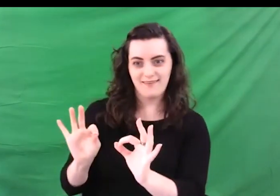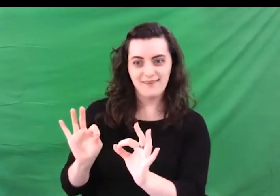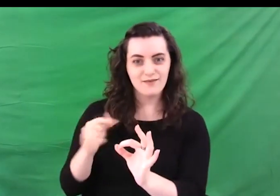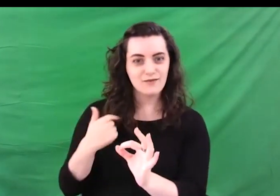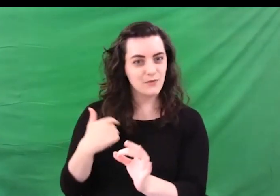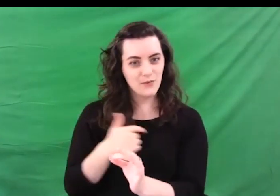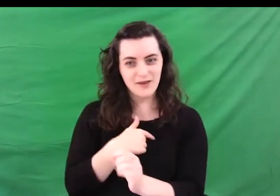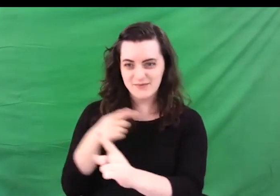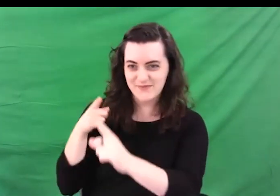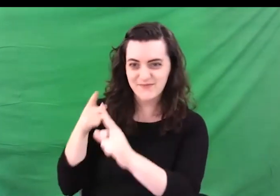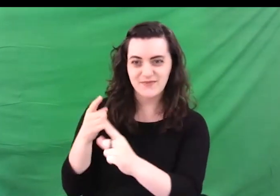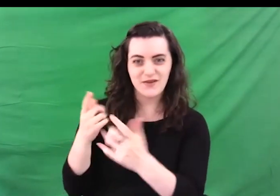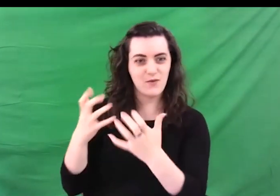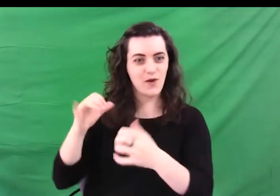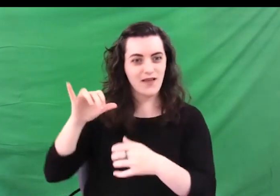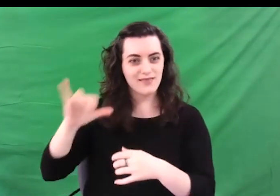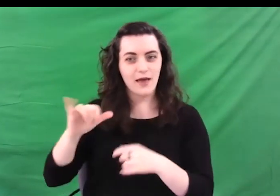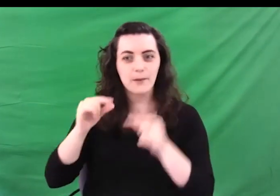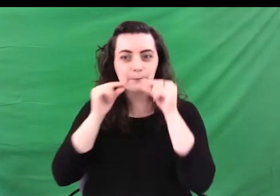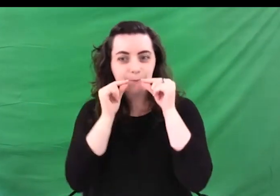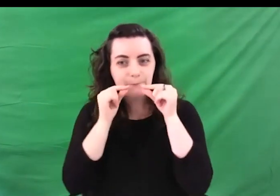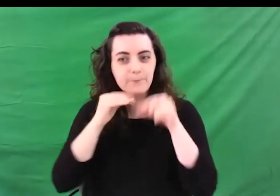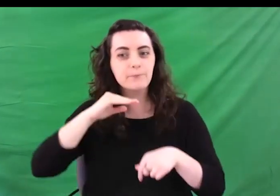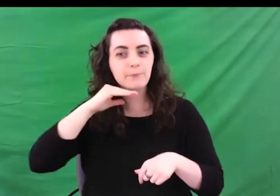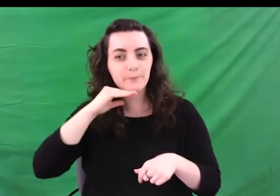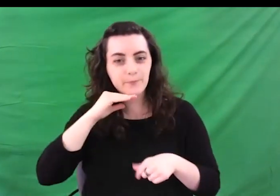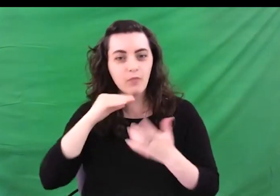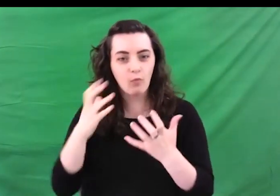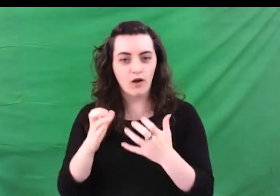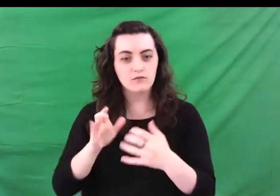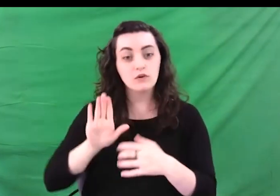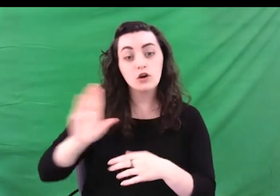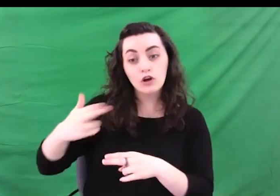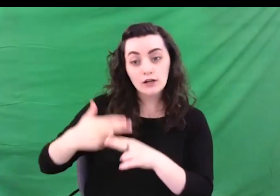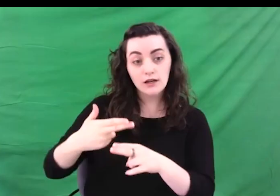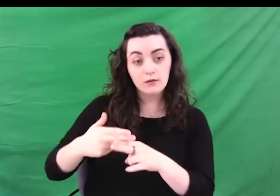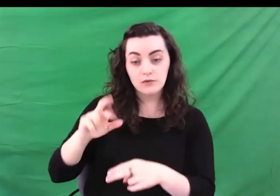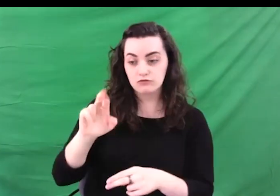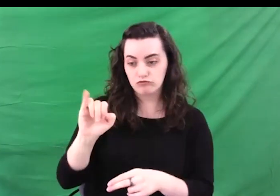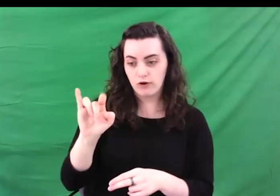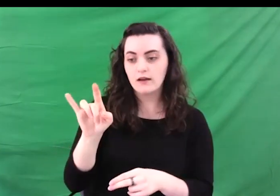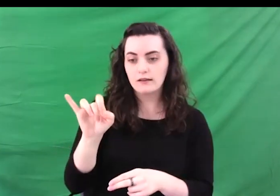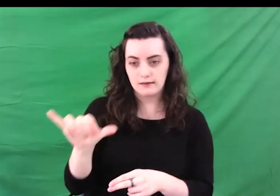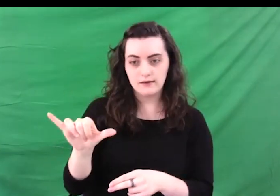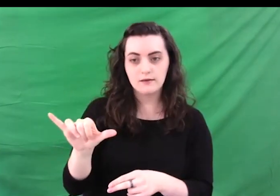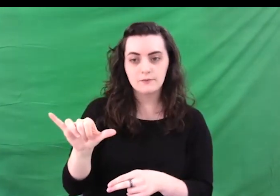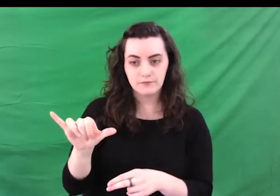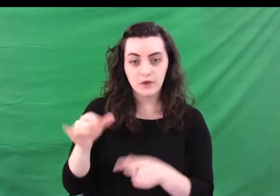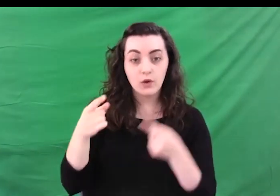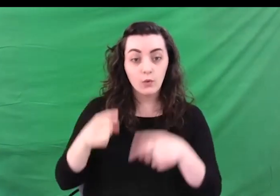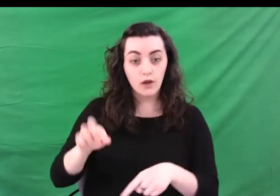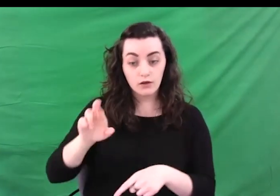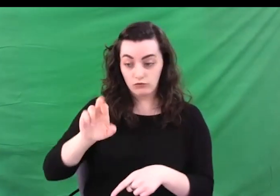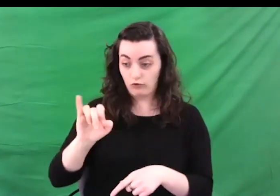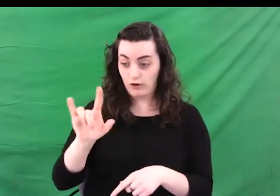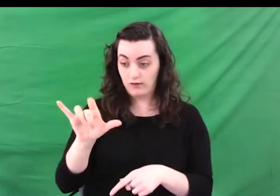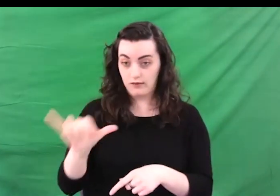to get her to do in this particular activity. Her name is Riley, and when Riley started preschool,